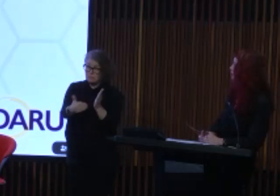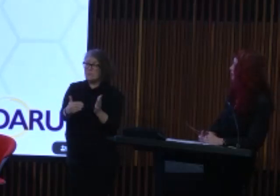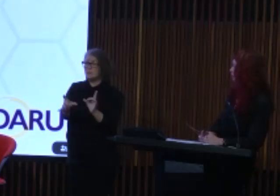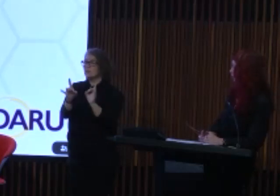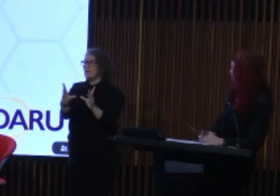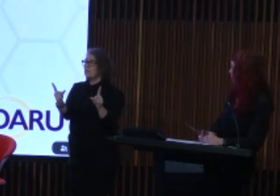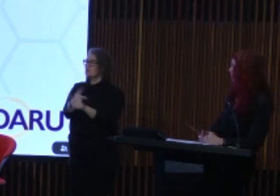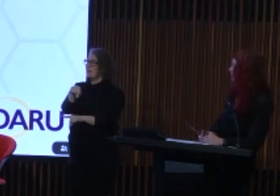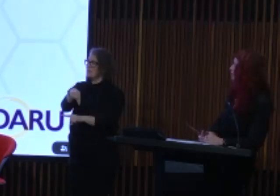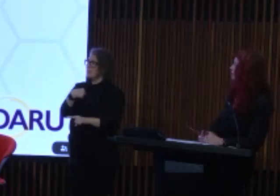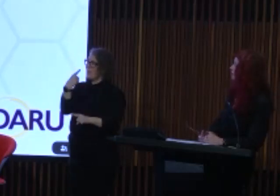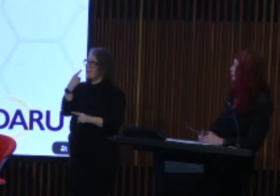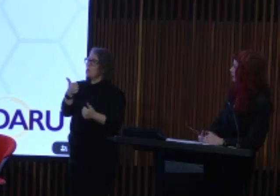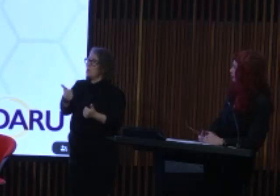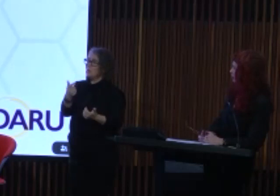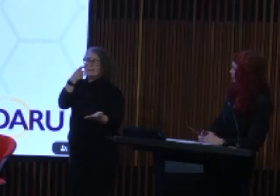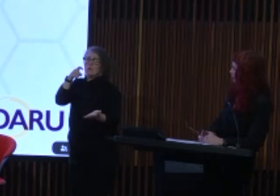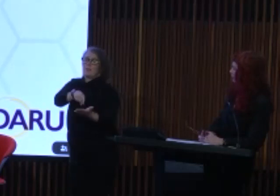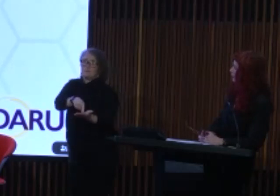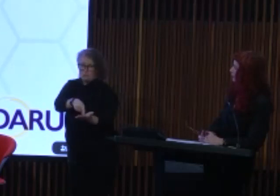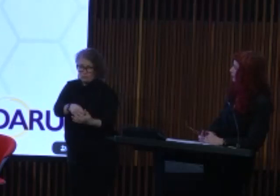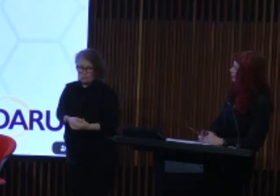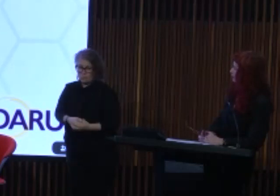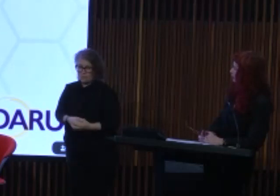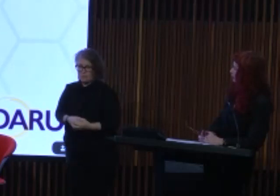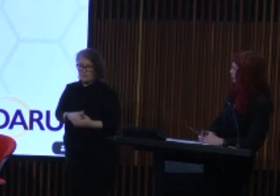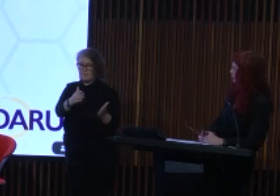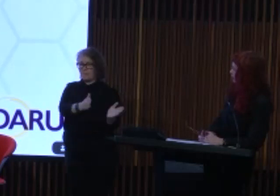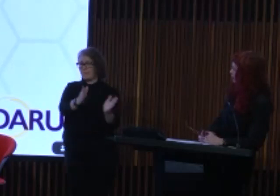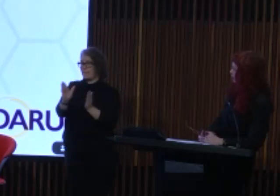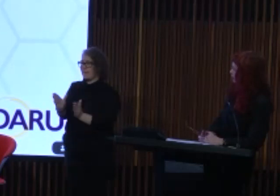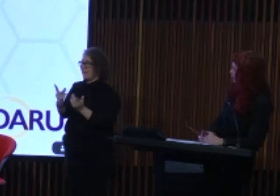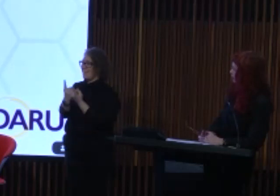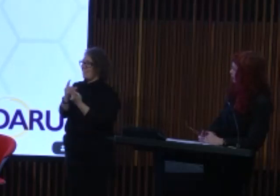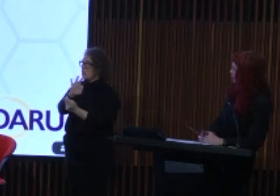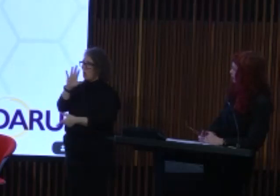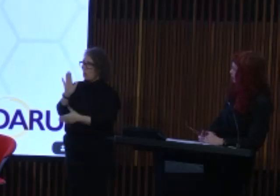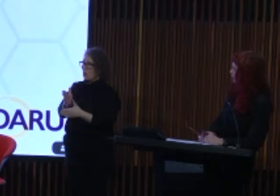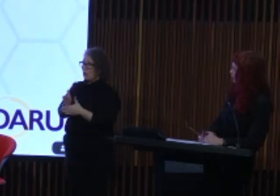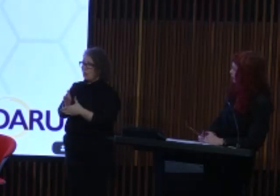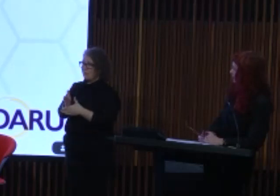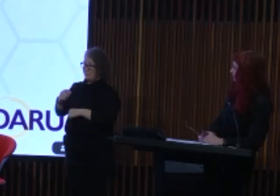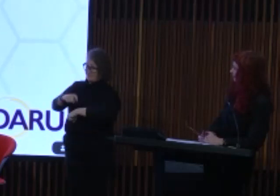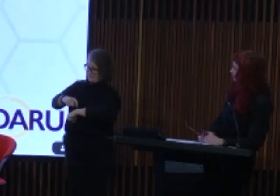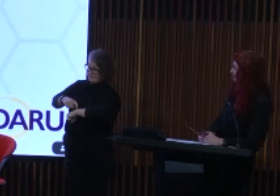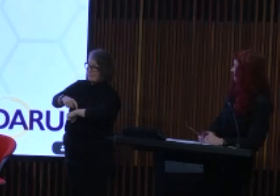which is nice to acknowledge. In terms of what's not working well, how long have you